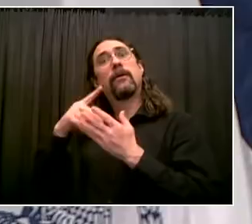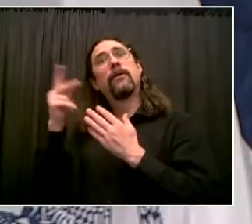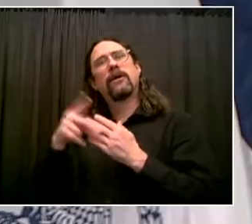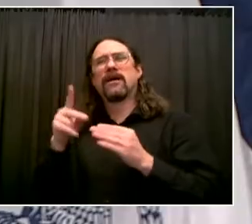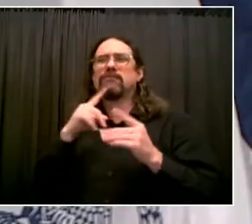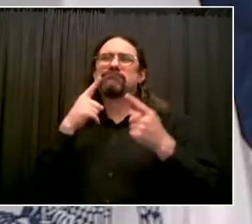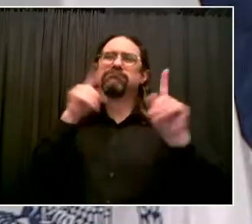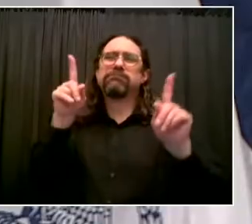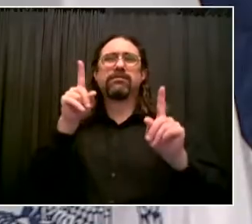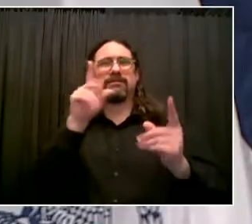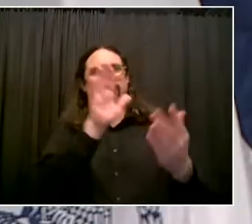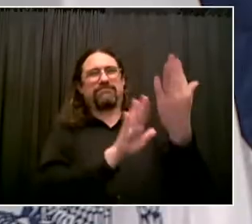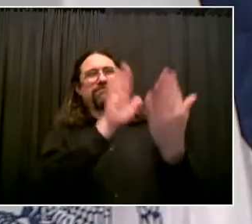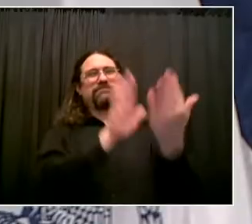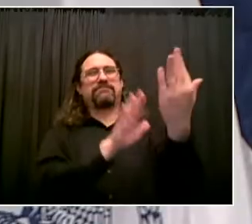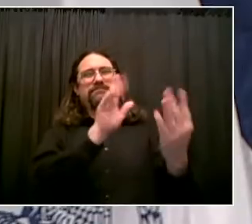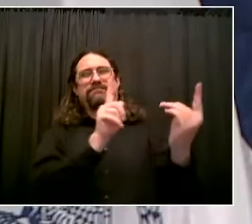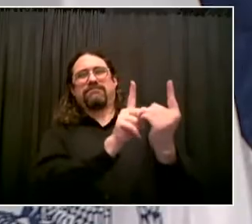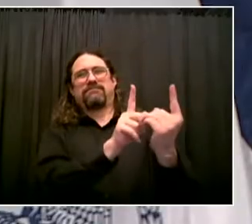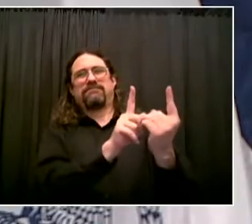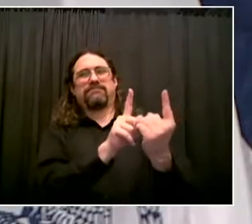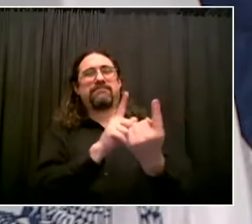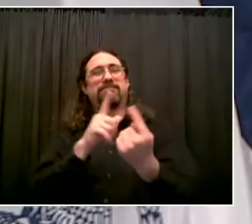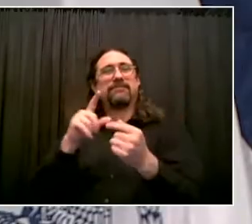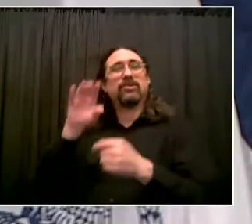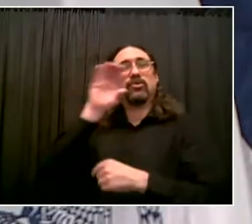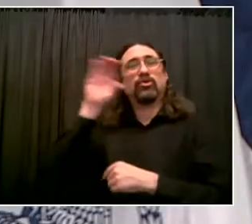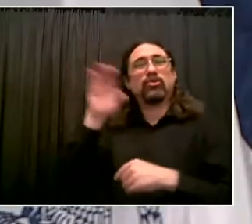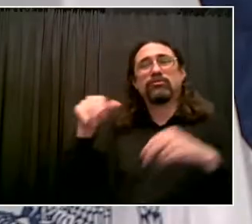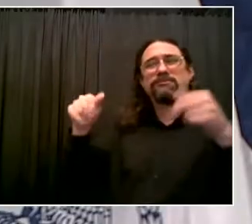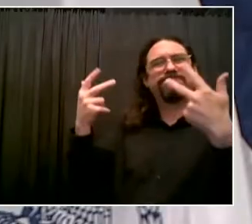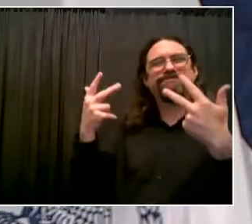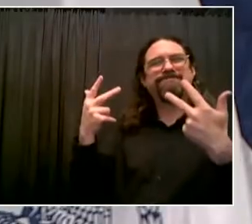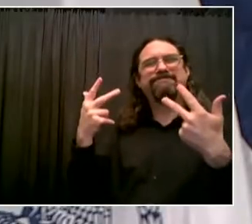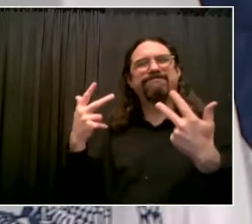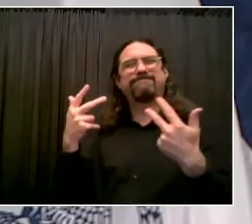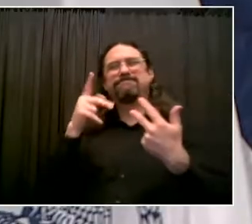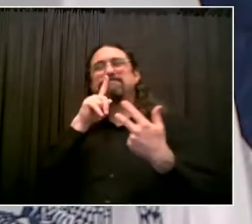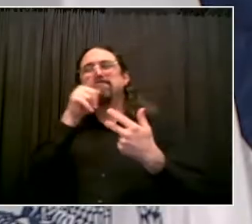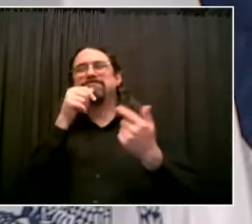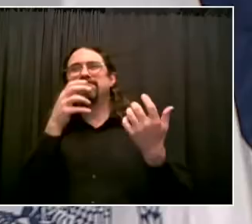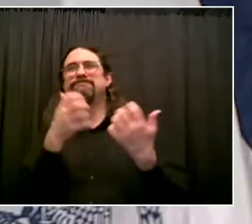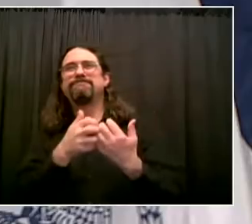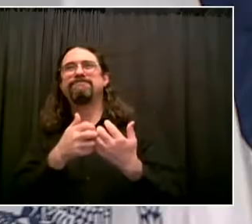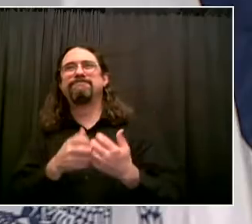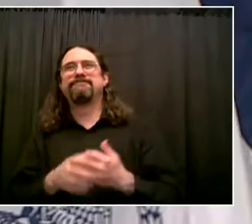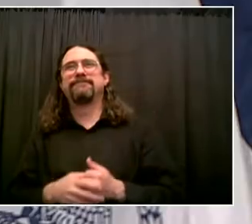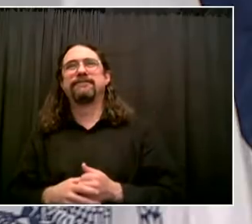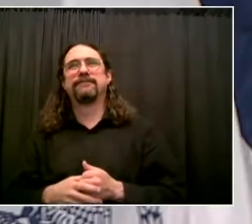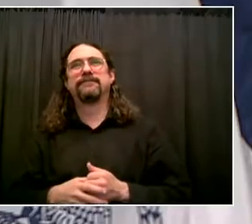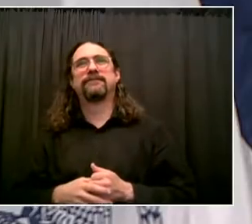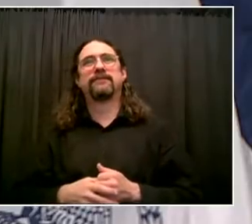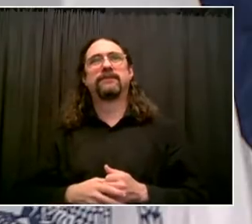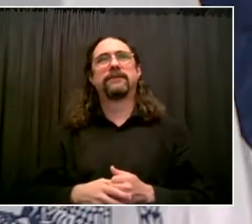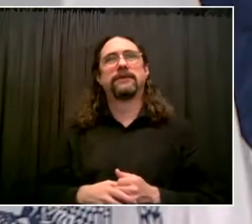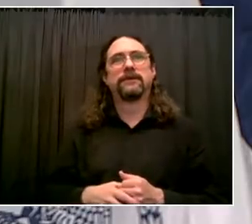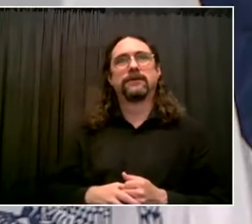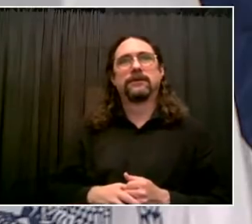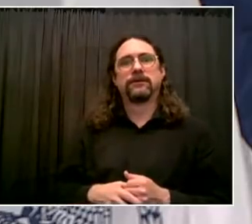IN THE ROOM TOGETHER AND DO THESE THINGS DIFFERENTLY. I TIHNKI T 'S COMMUNAL. THAT'S WHY